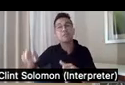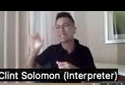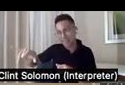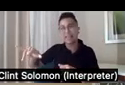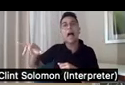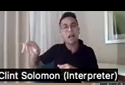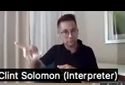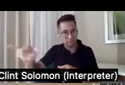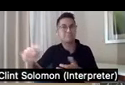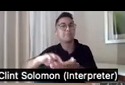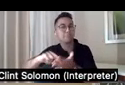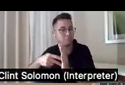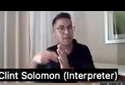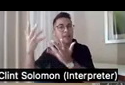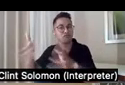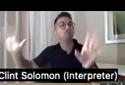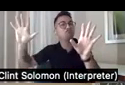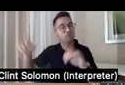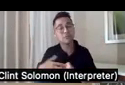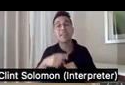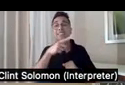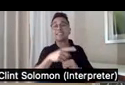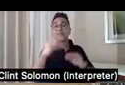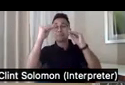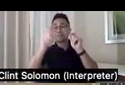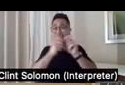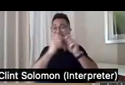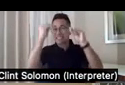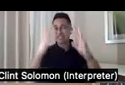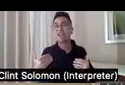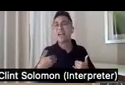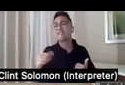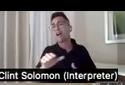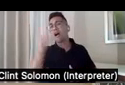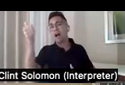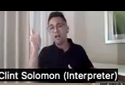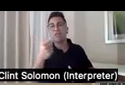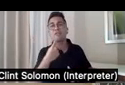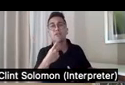this particular teacher also had another red bin that was a little more shallow and during